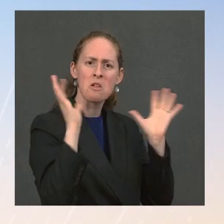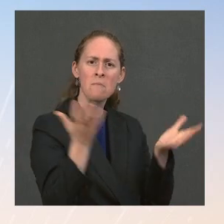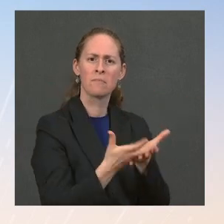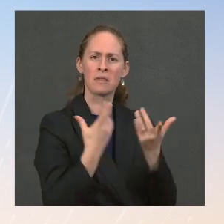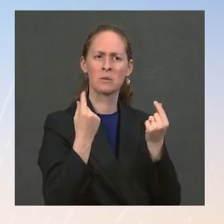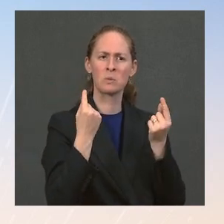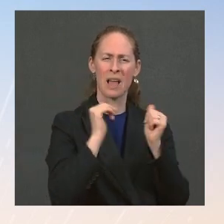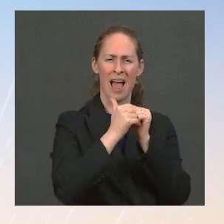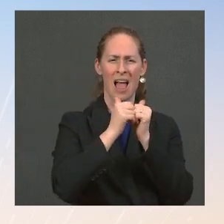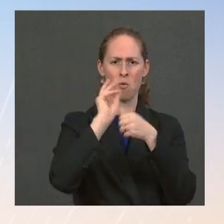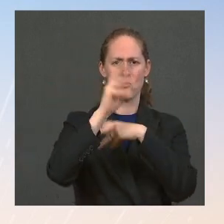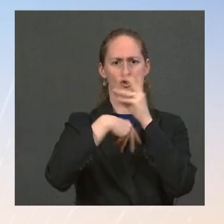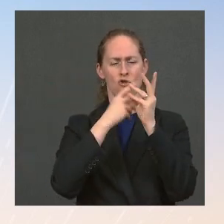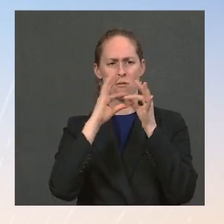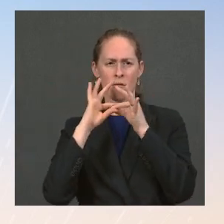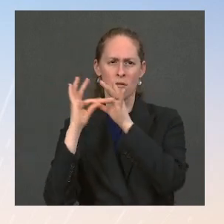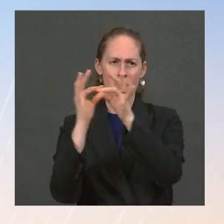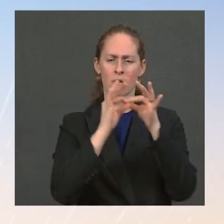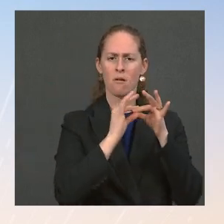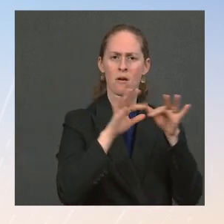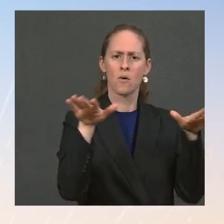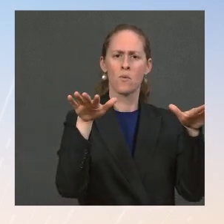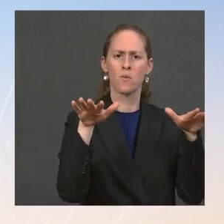and away the largest provider of vaccines,